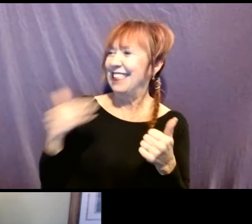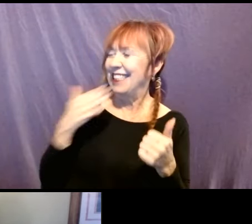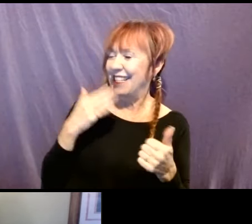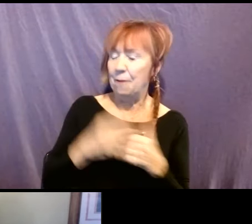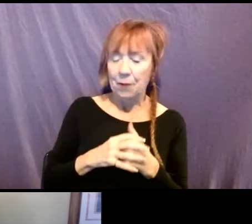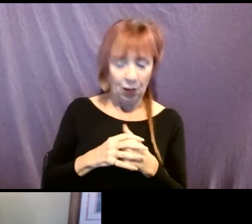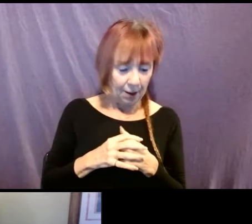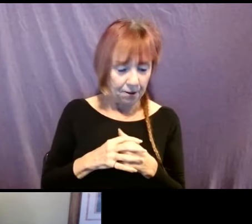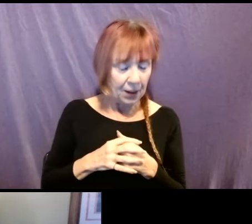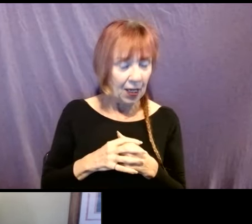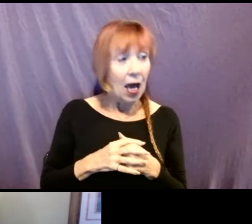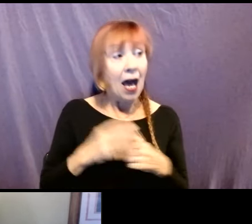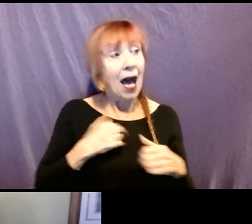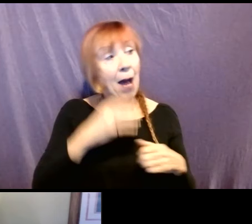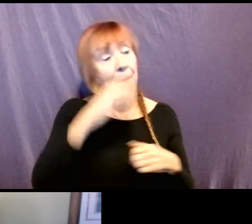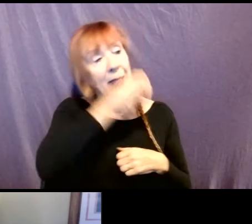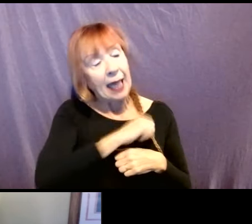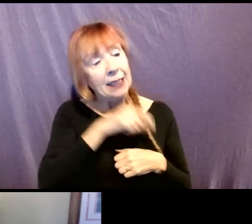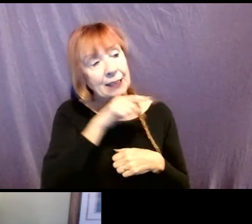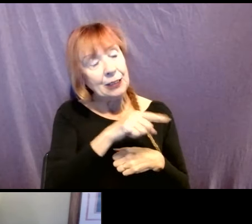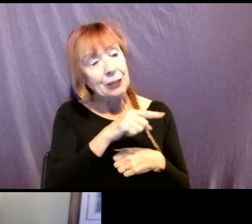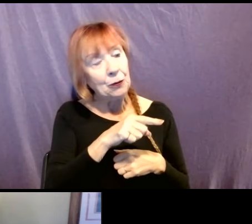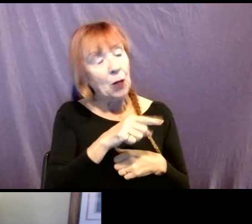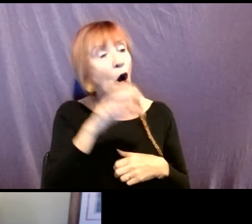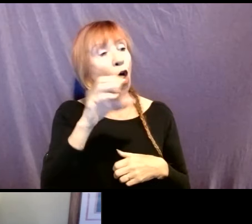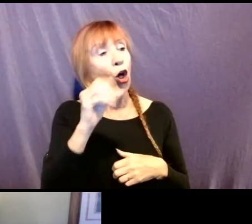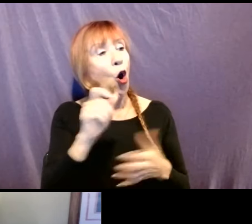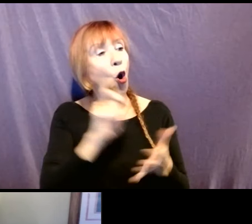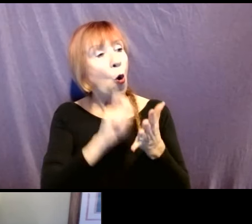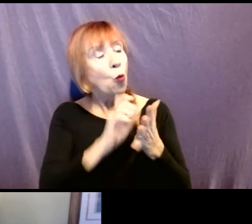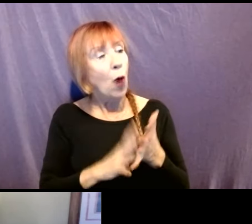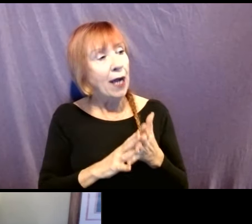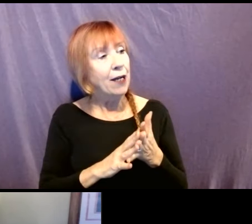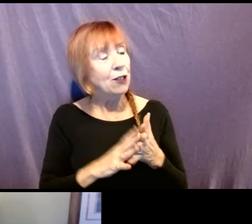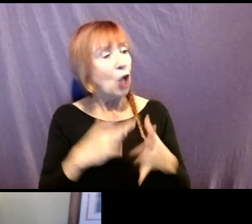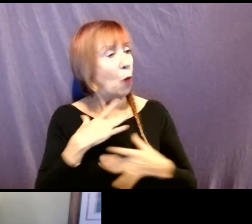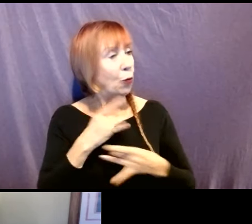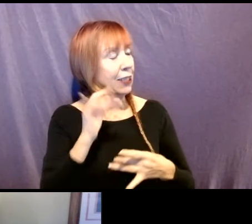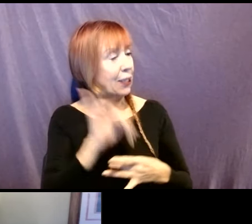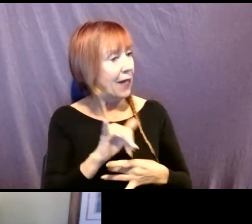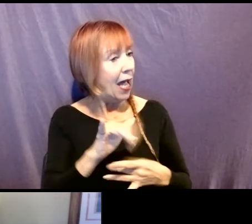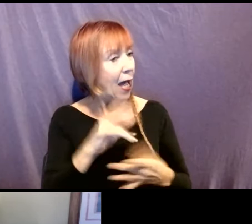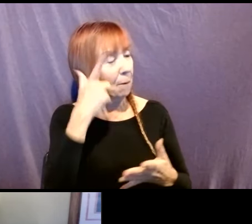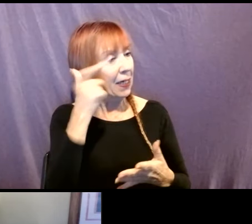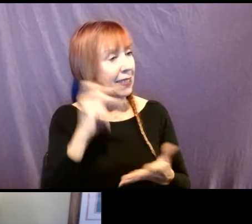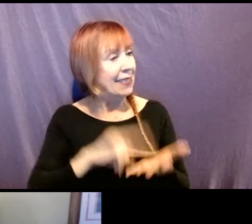I'll bet your co-writers appreciate that sort of stuff, 'cause it just means you need less editing.